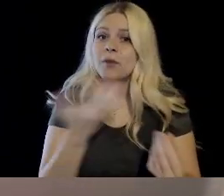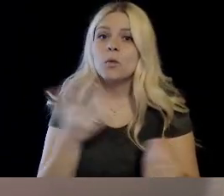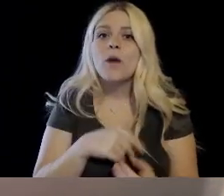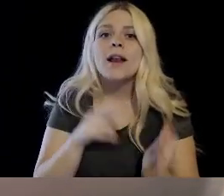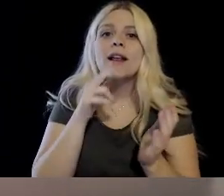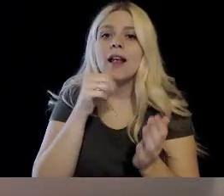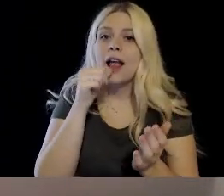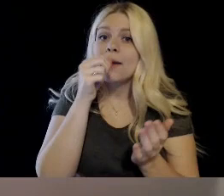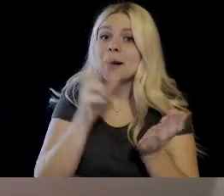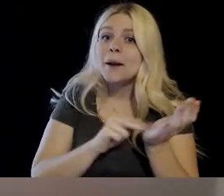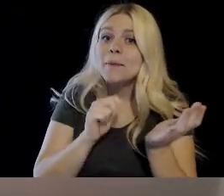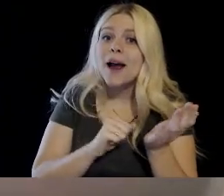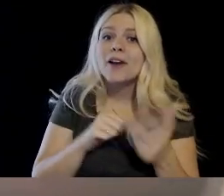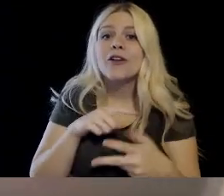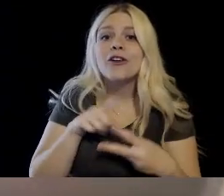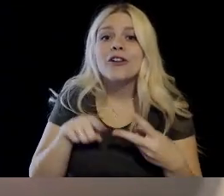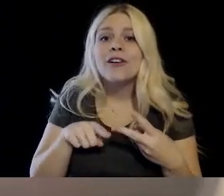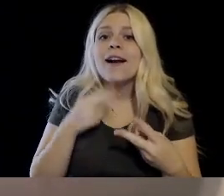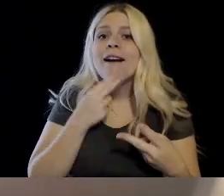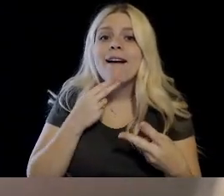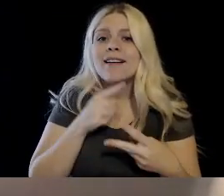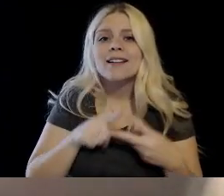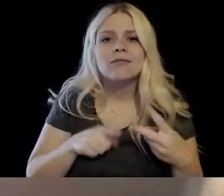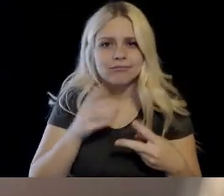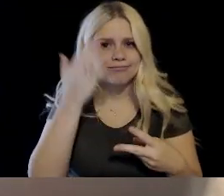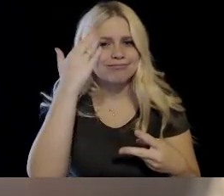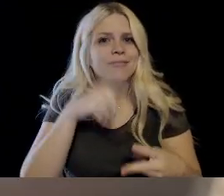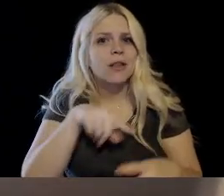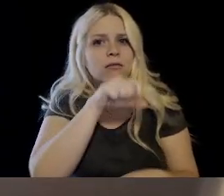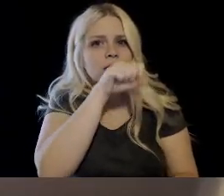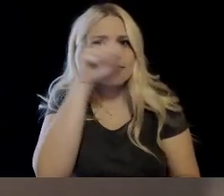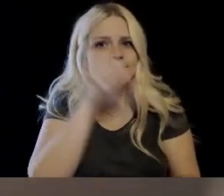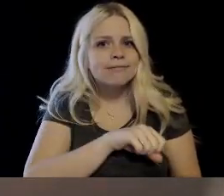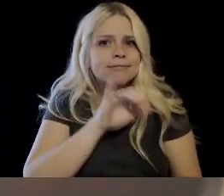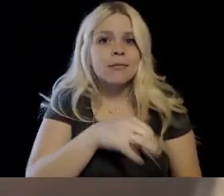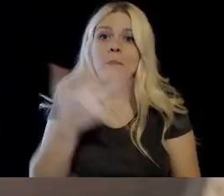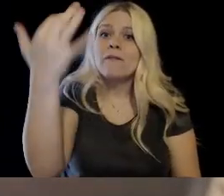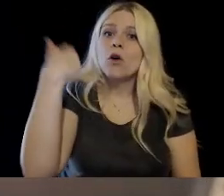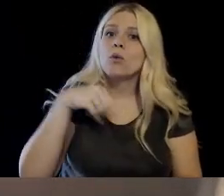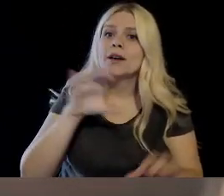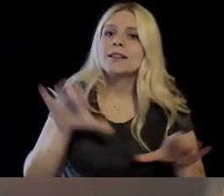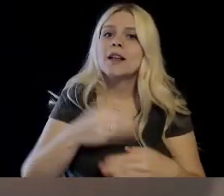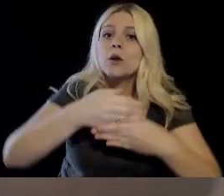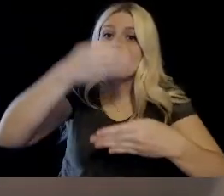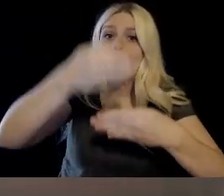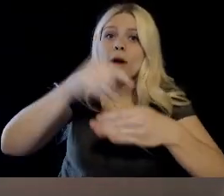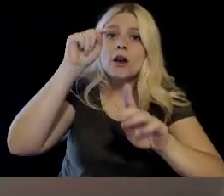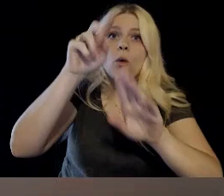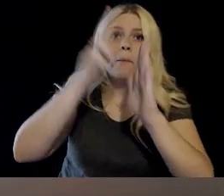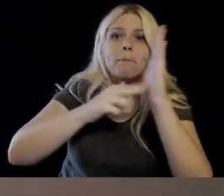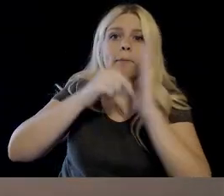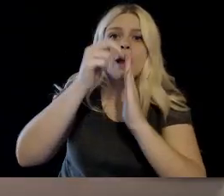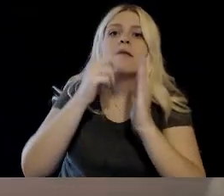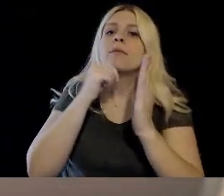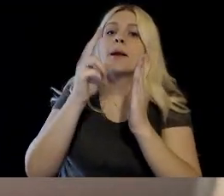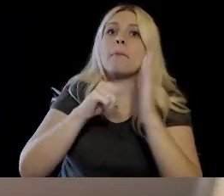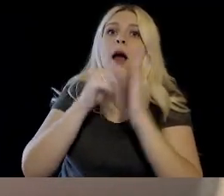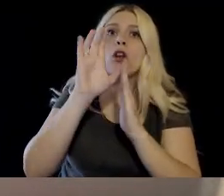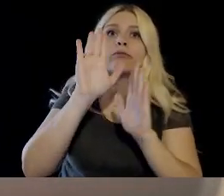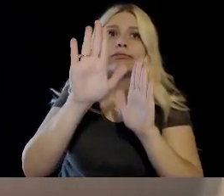Joanne: Remember a while ago we did the honey windows. We know that they love [Cow bell] their peanut butter.. or their honey. Um, and then we also have some fat. Because they